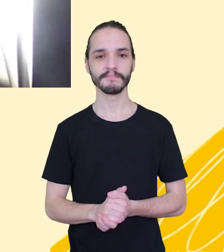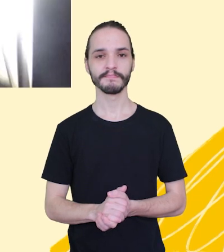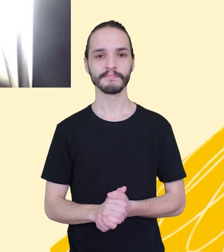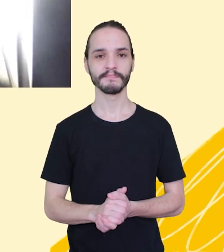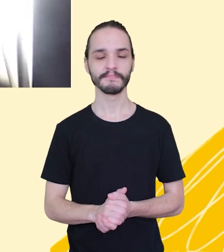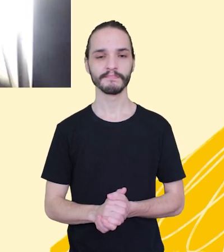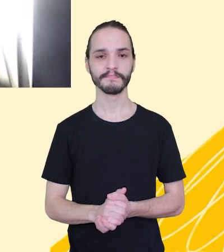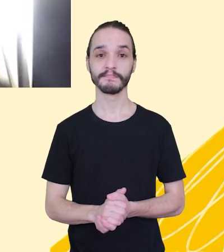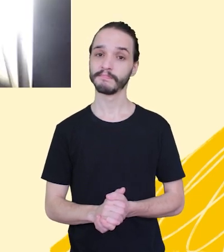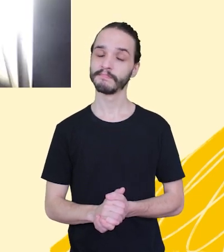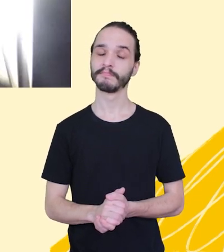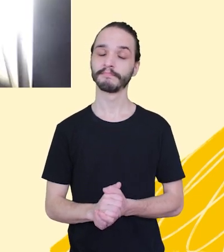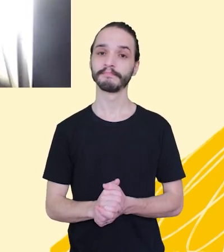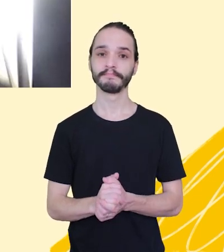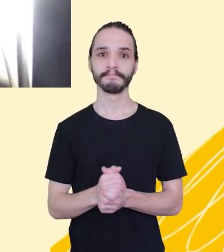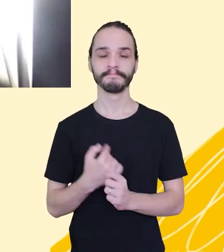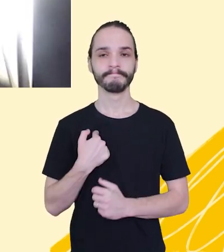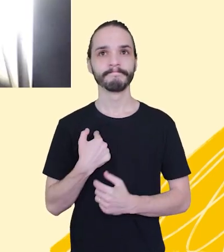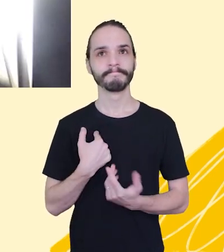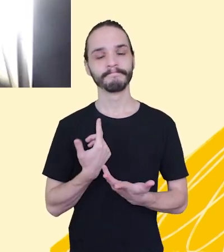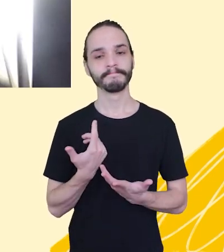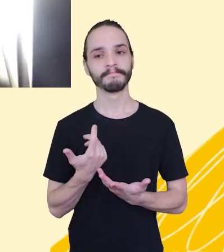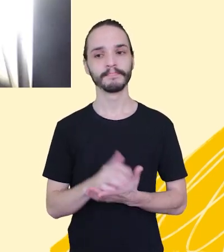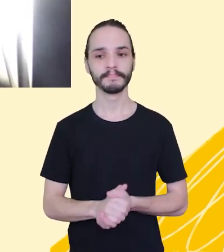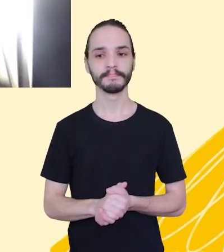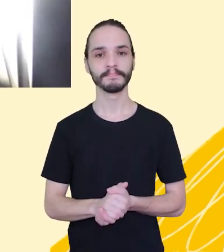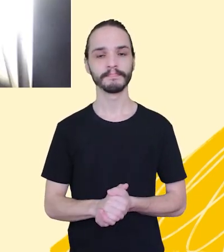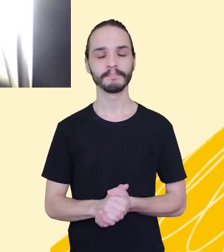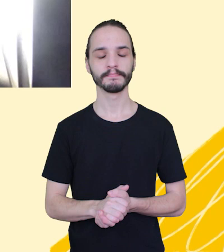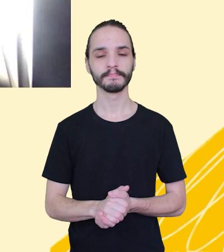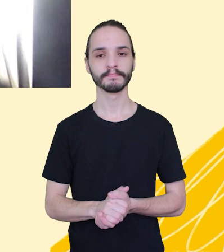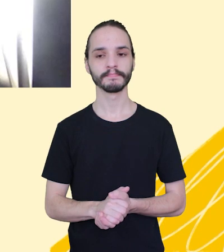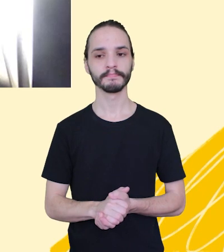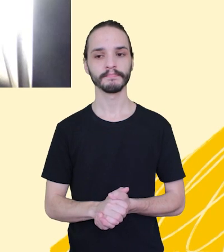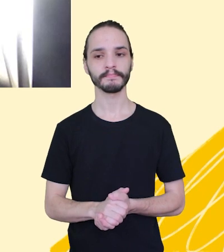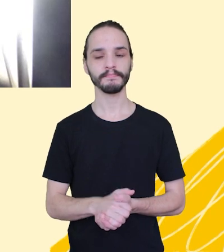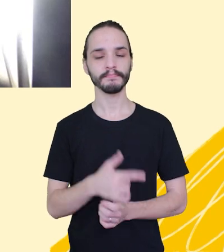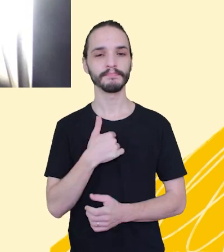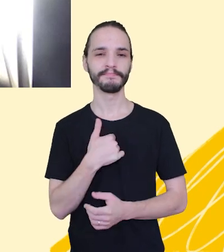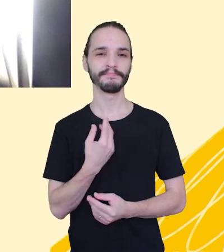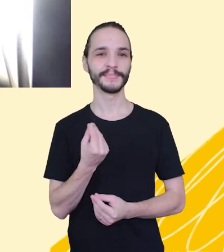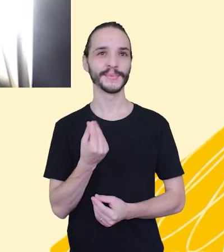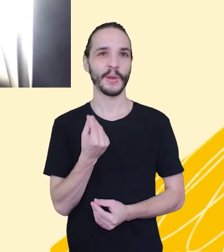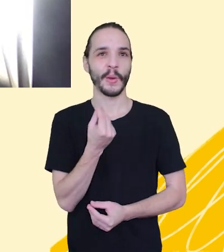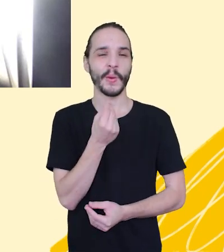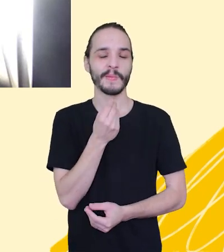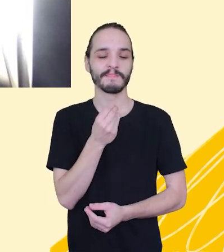It's stupid to have an answer on that question. Because I...